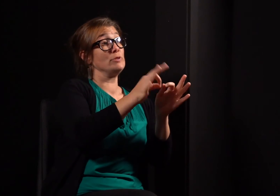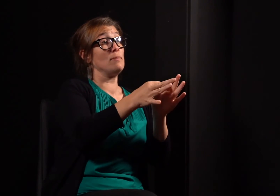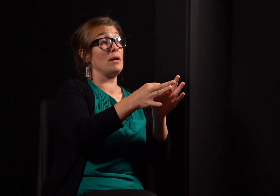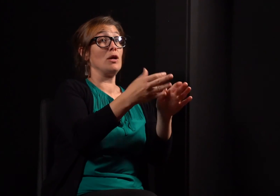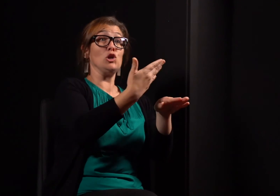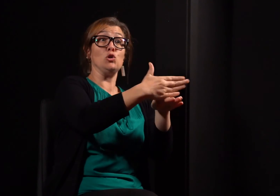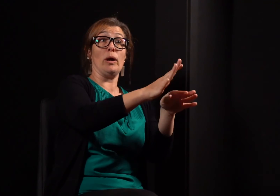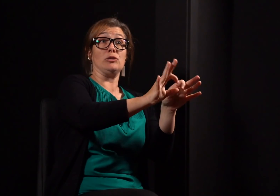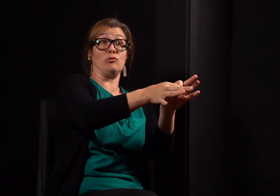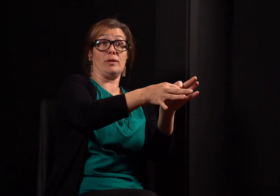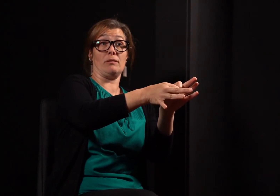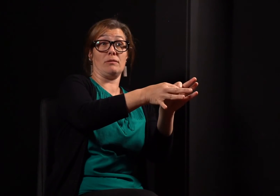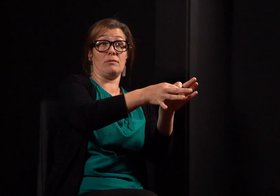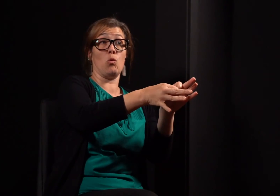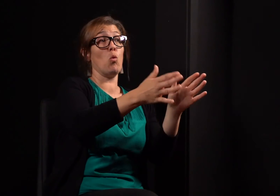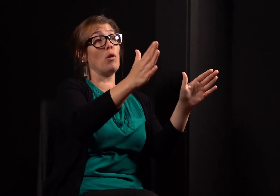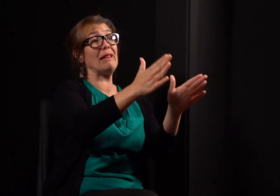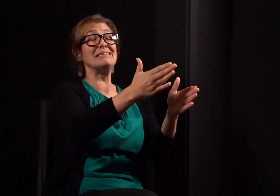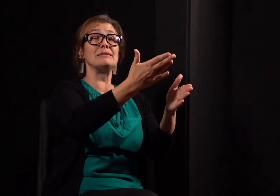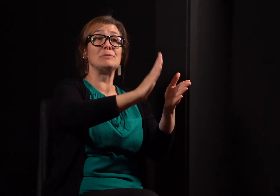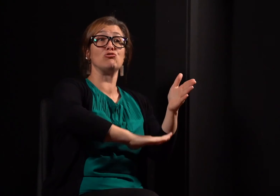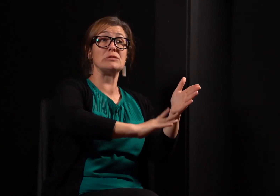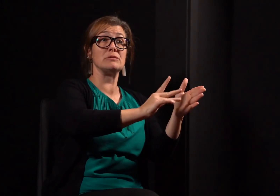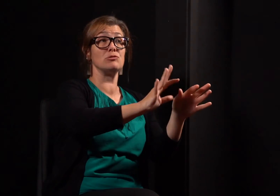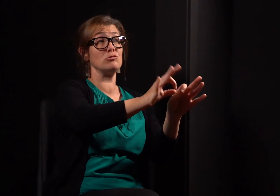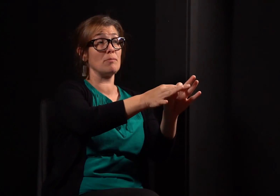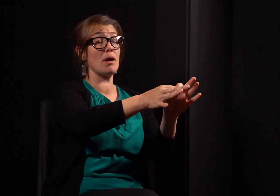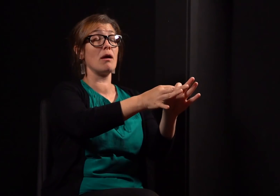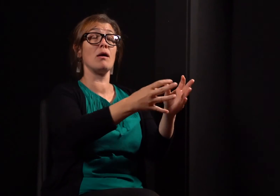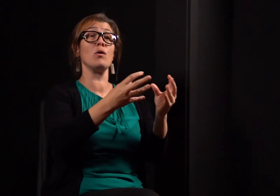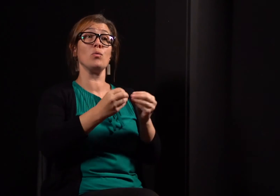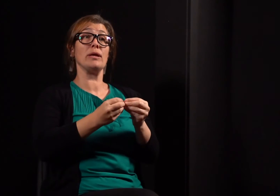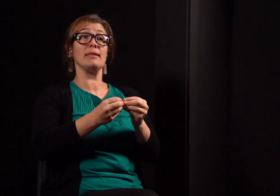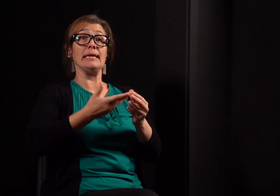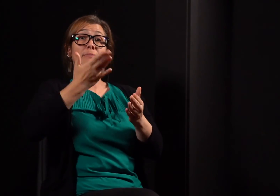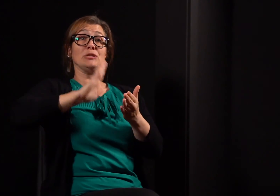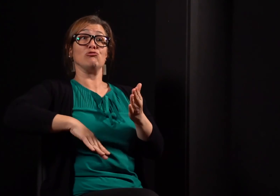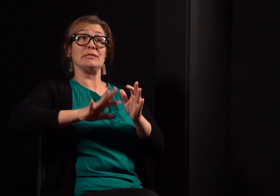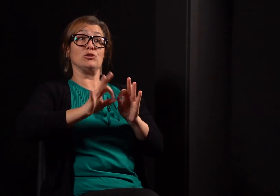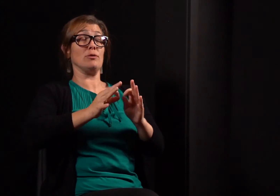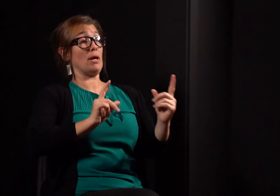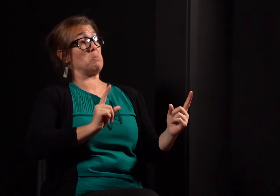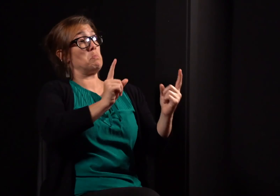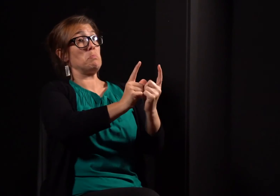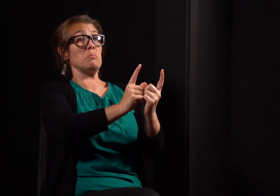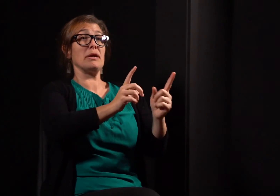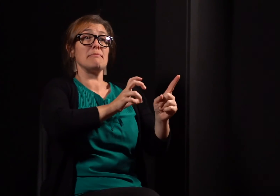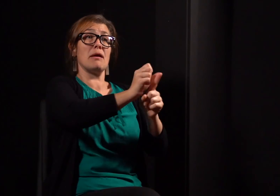Well, you may have a newer interpreter or a lesser experienced interpreter working with an experienced interpreter